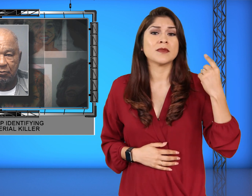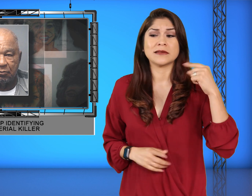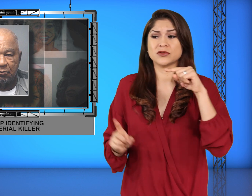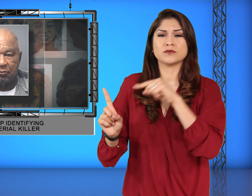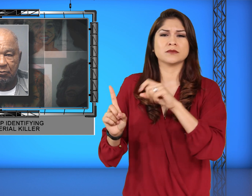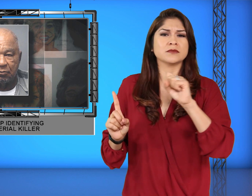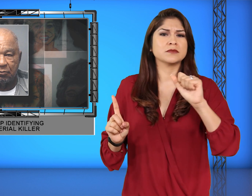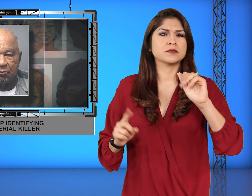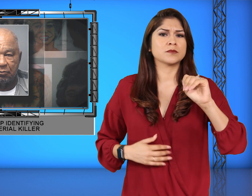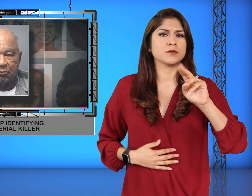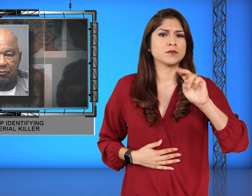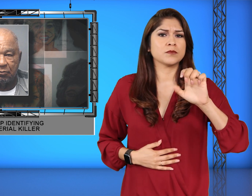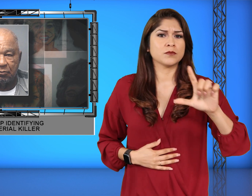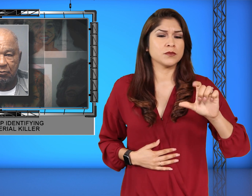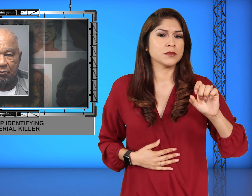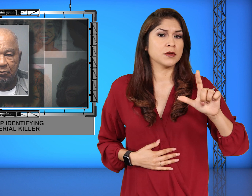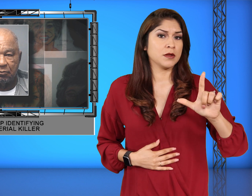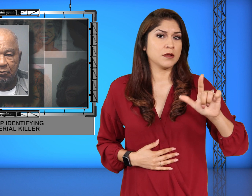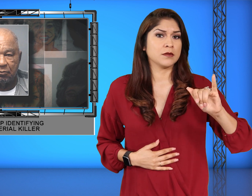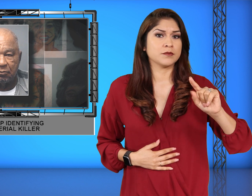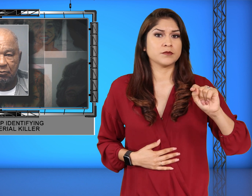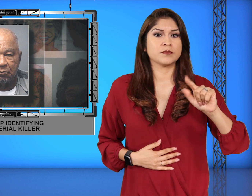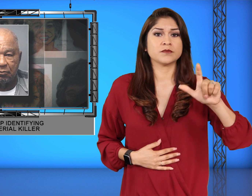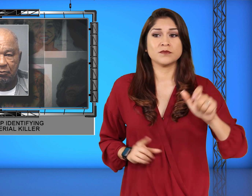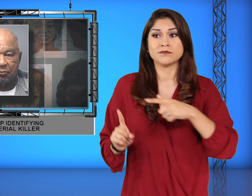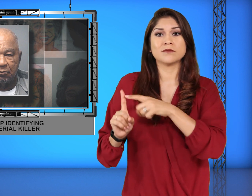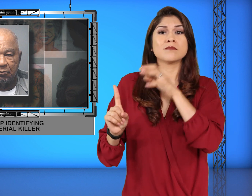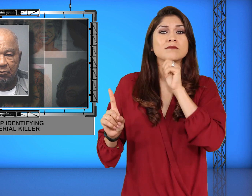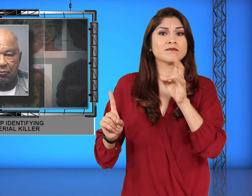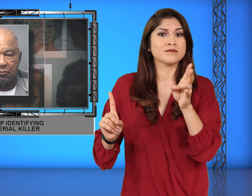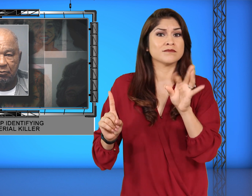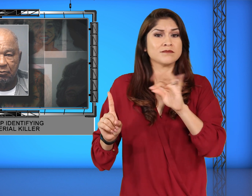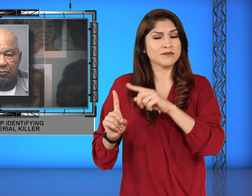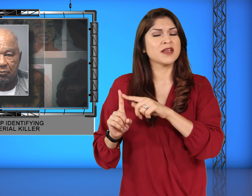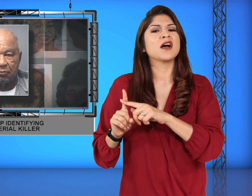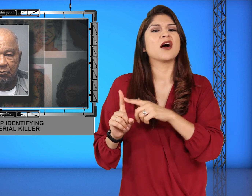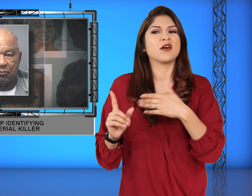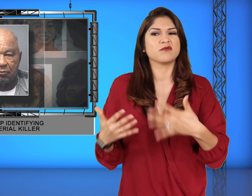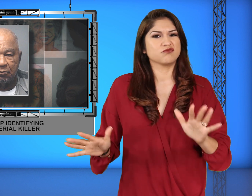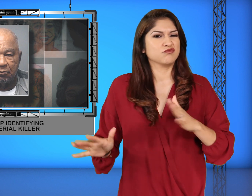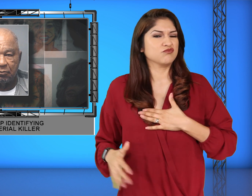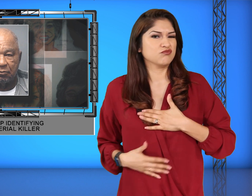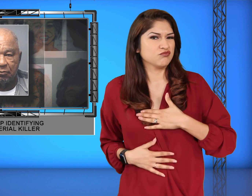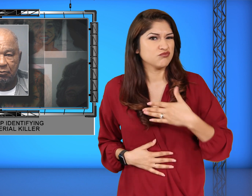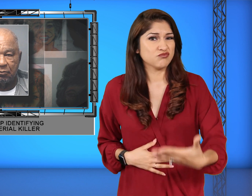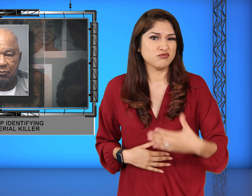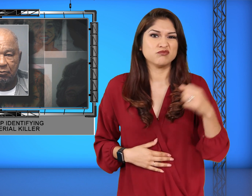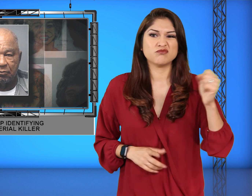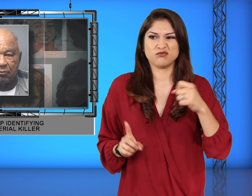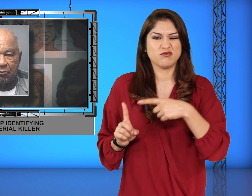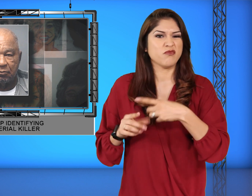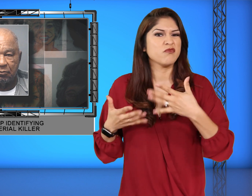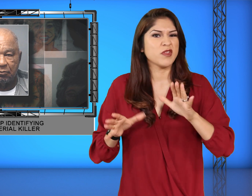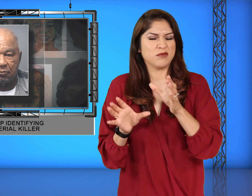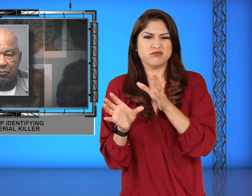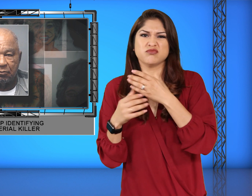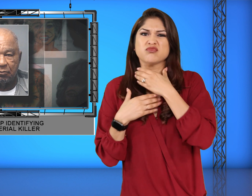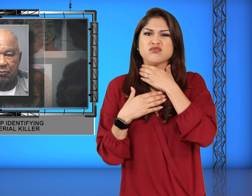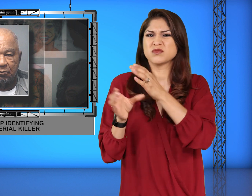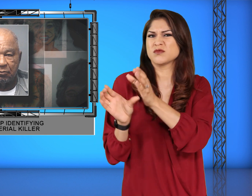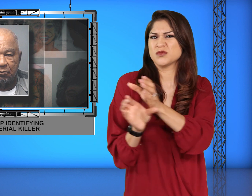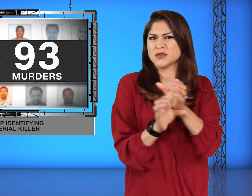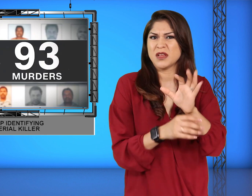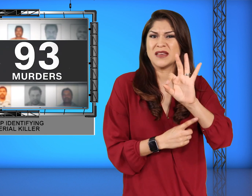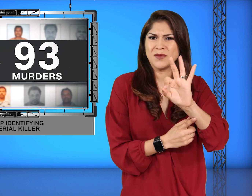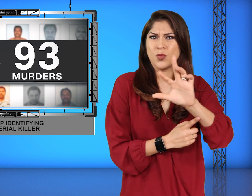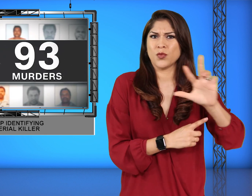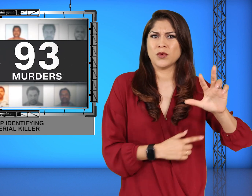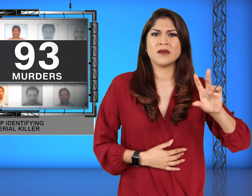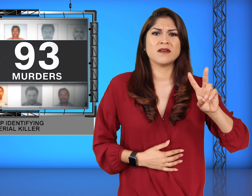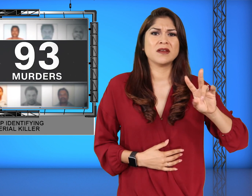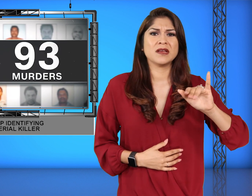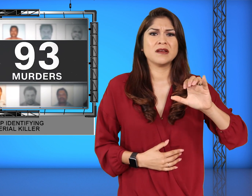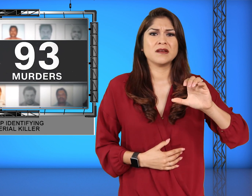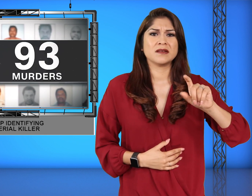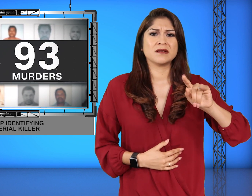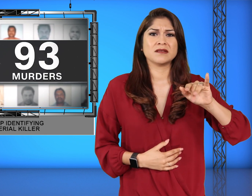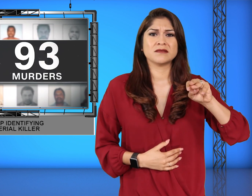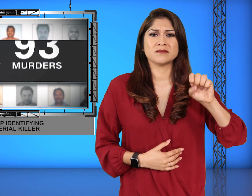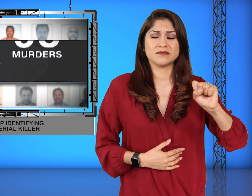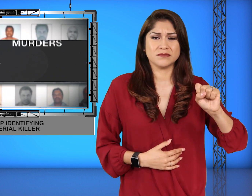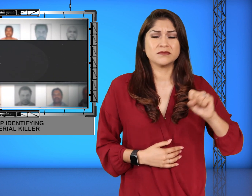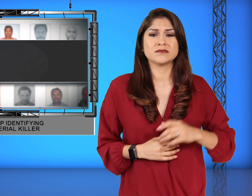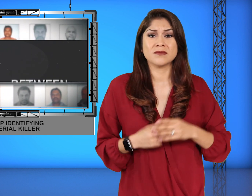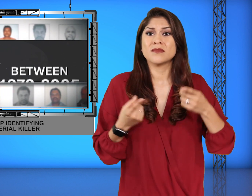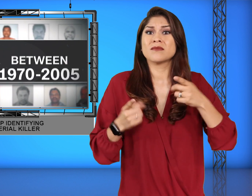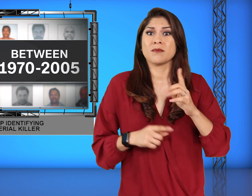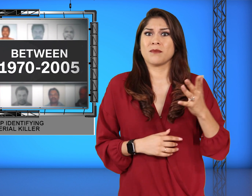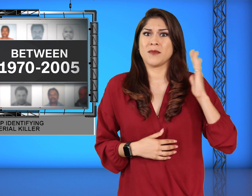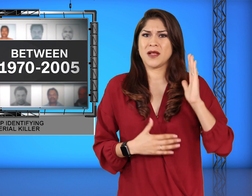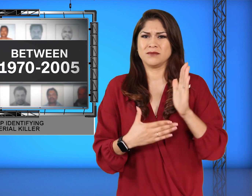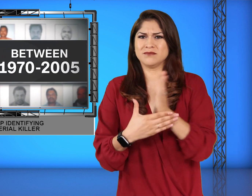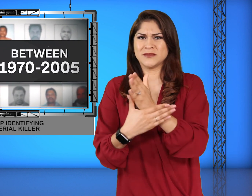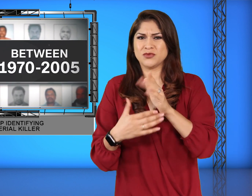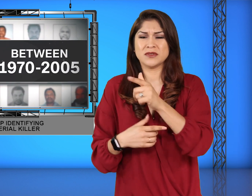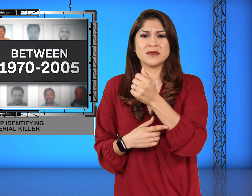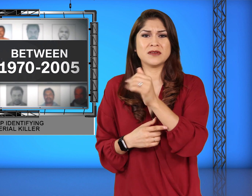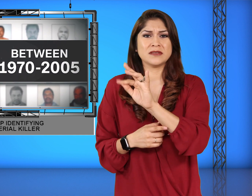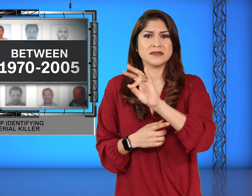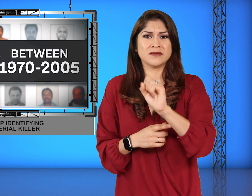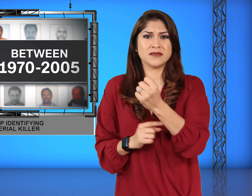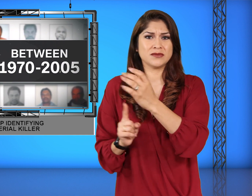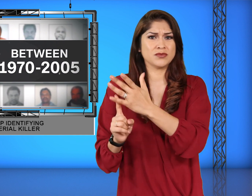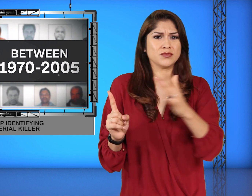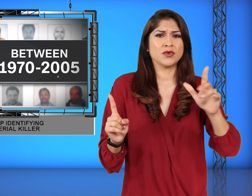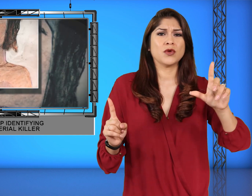Last year, 79-year-old Samuel Little confessed to strangling 93 victims between 1970 and